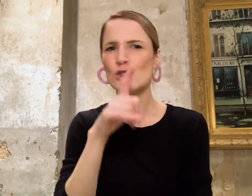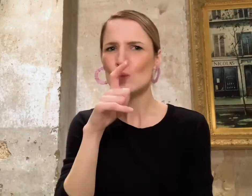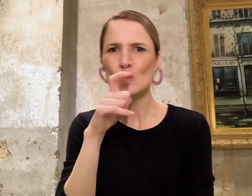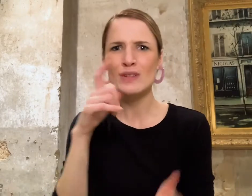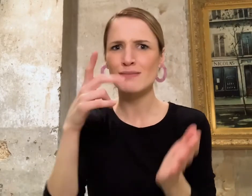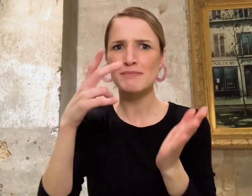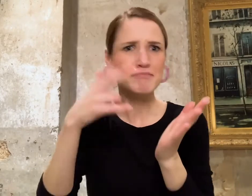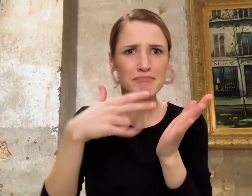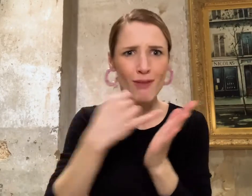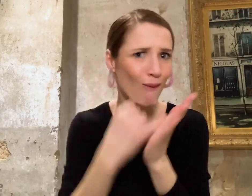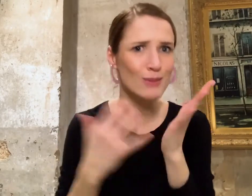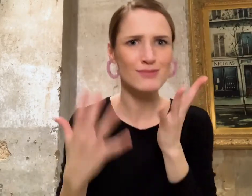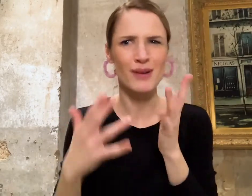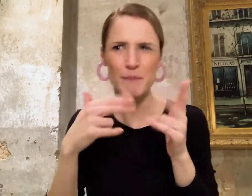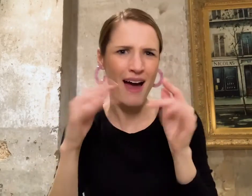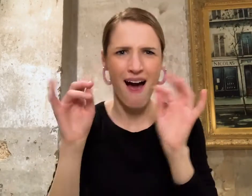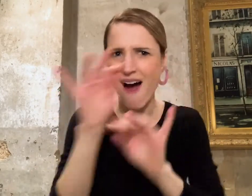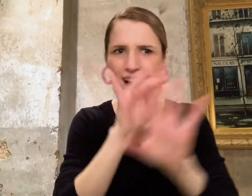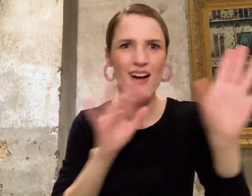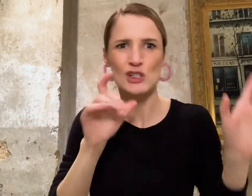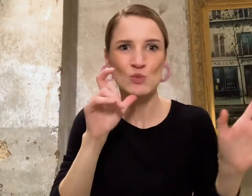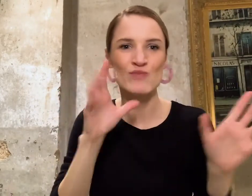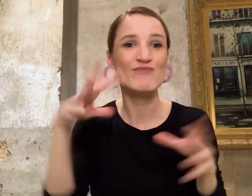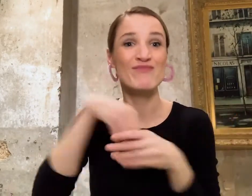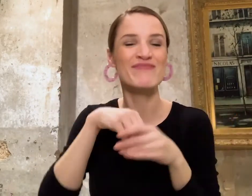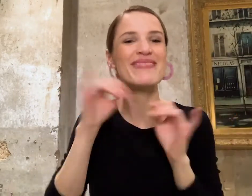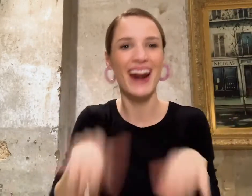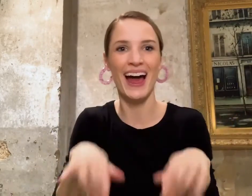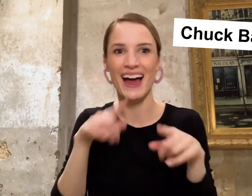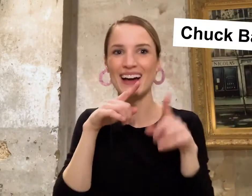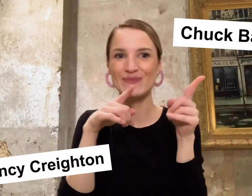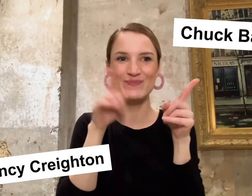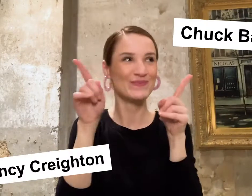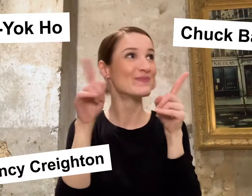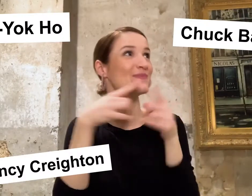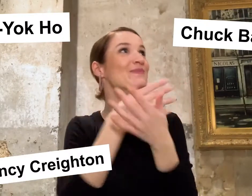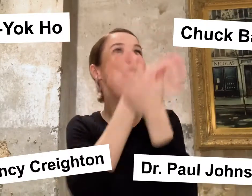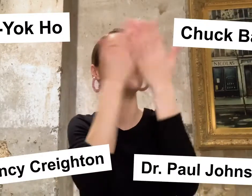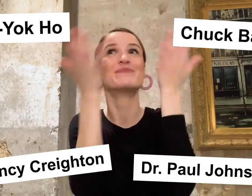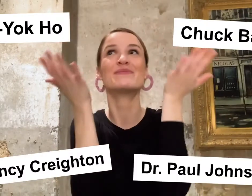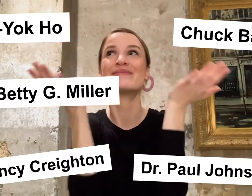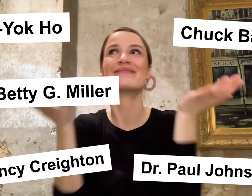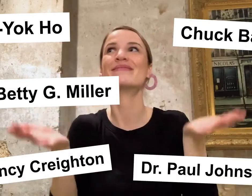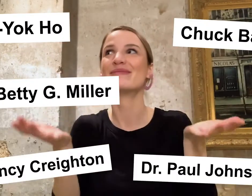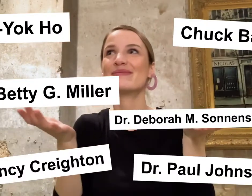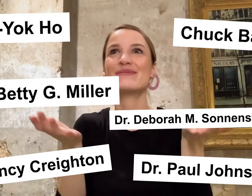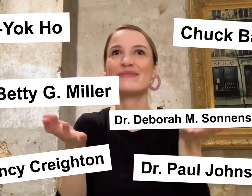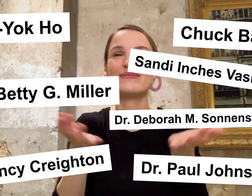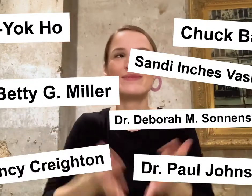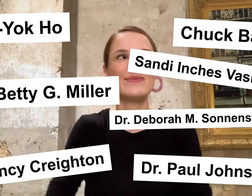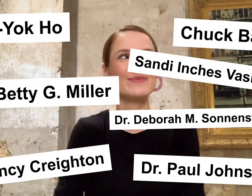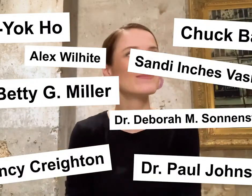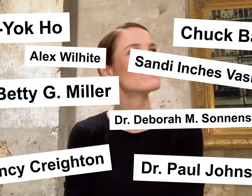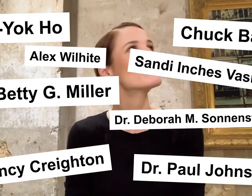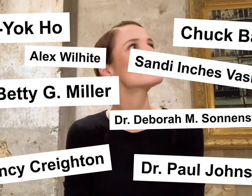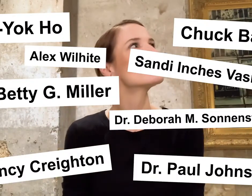The signatories were: Dr. Betty G. Miller, painter; Dr. Paul Johnston, sculptor; Dr. Deborah M. Sonnenstrahl, art historian; Chuck Baird, painter; Guy Wonder, sculptor; Alex Wilhite, painter; Sandi Inches Vasnick, fiber artist;